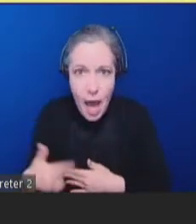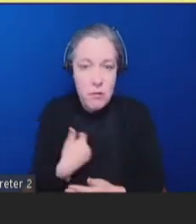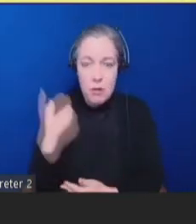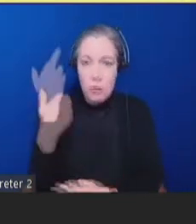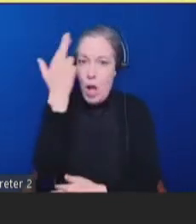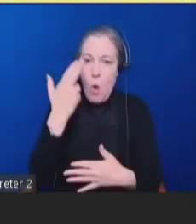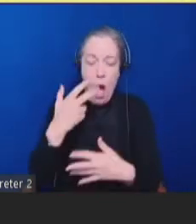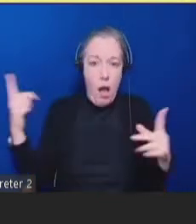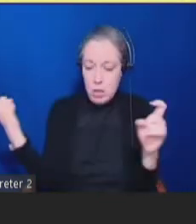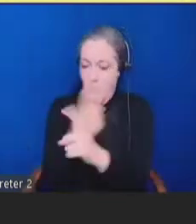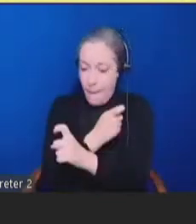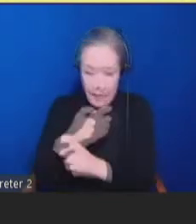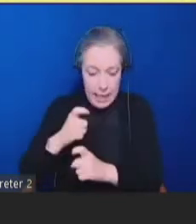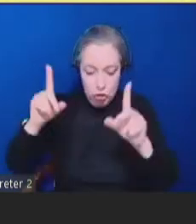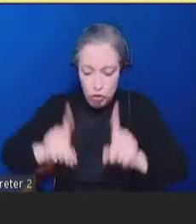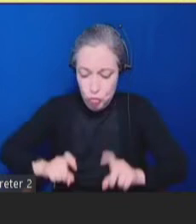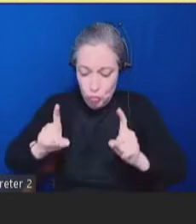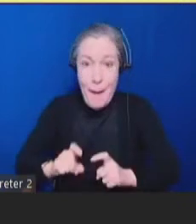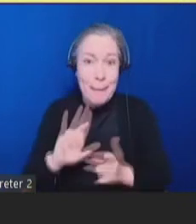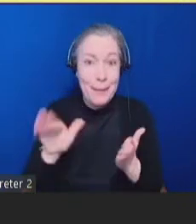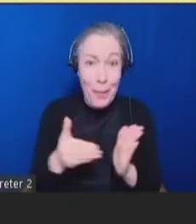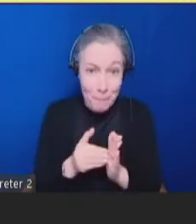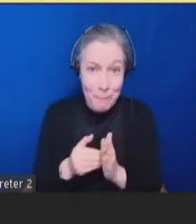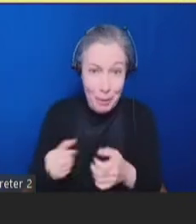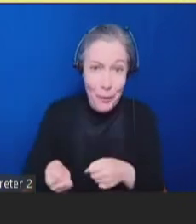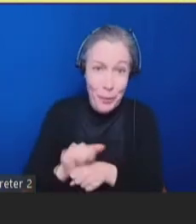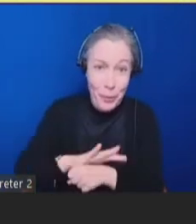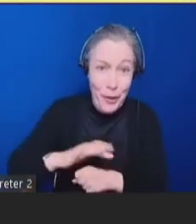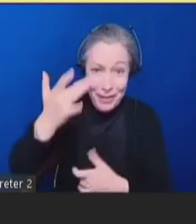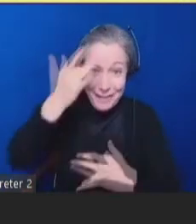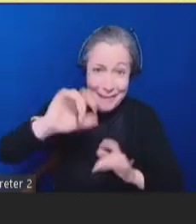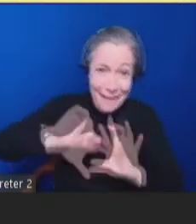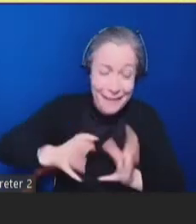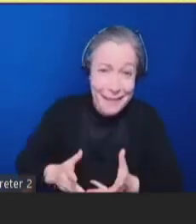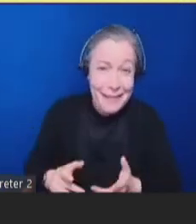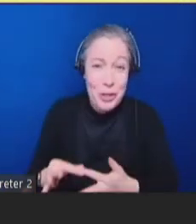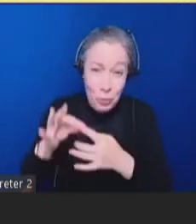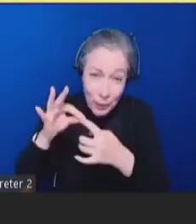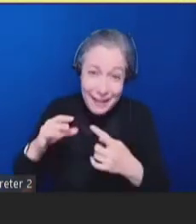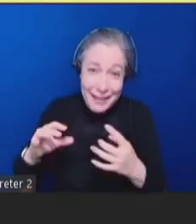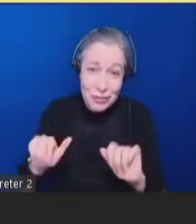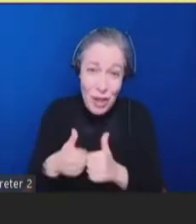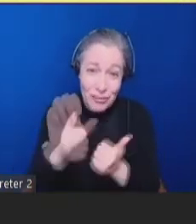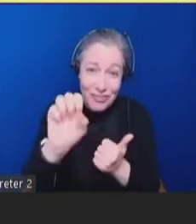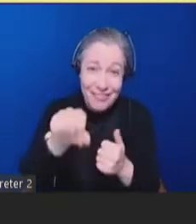pandemic, which posed several unique challenges. Not to mention clinical and research shutdowns,